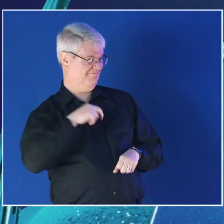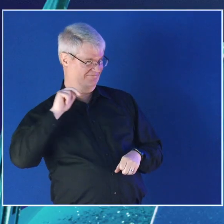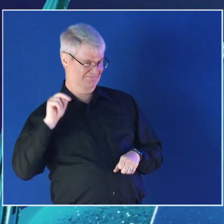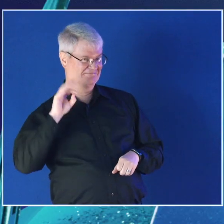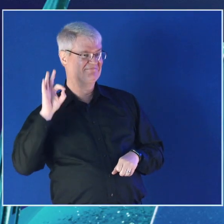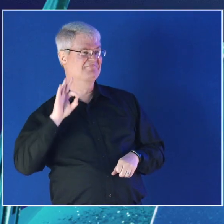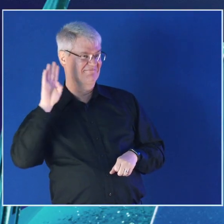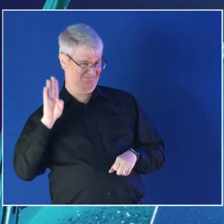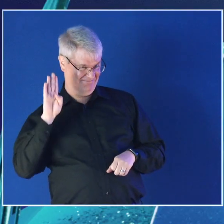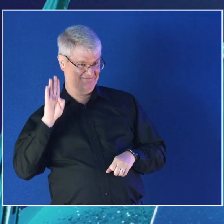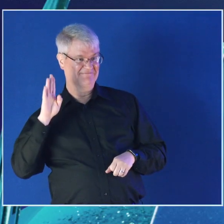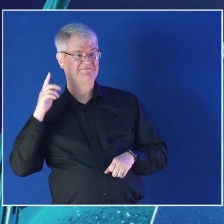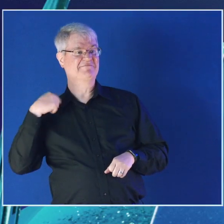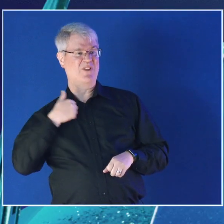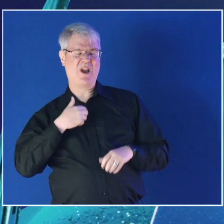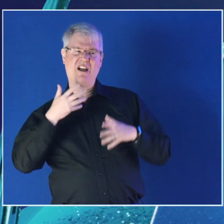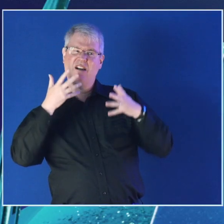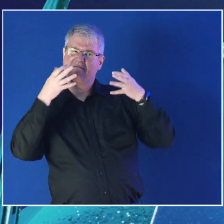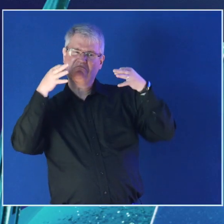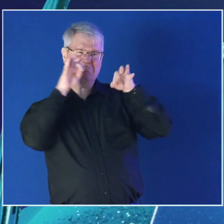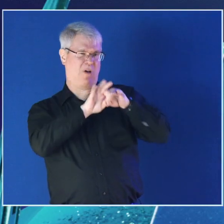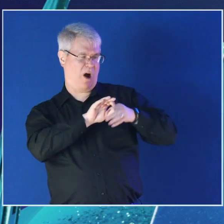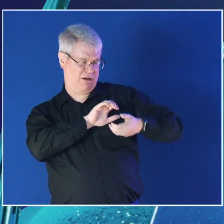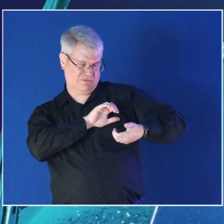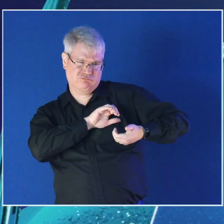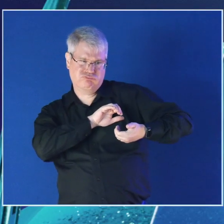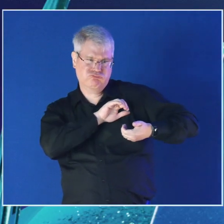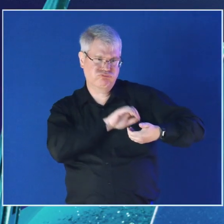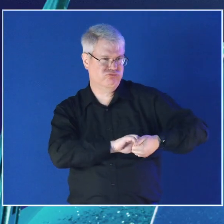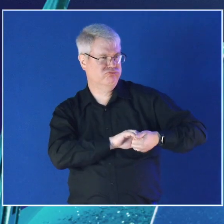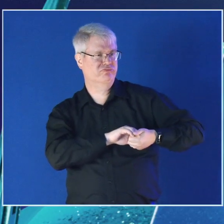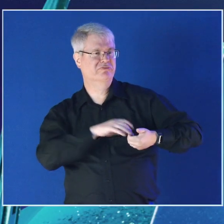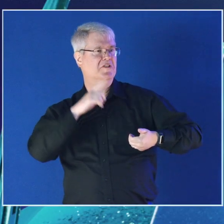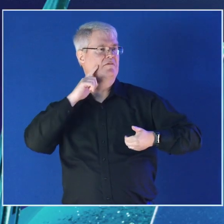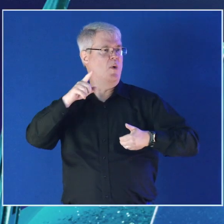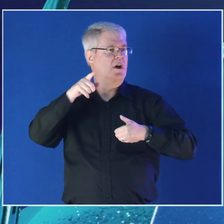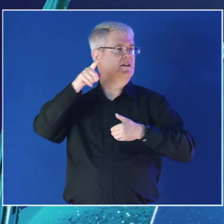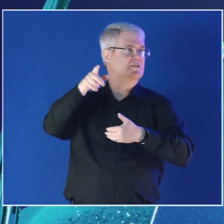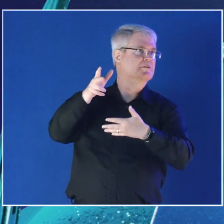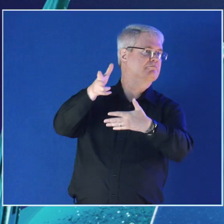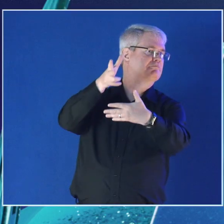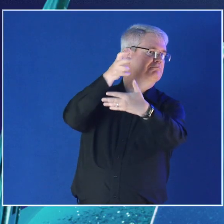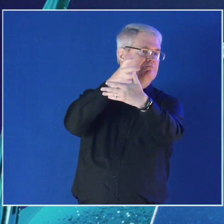on a built-in screen reader-like Narrator? Well, good morning, everyone, and good morning, fellow delegates.